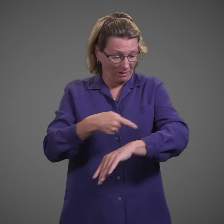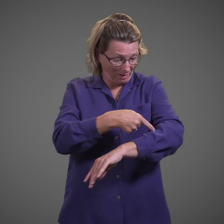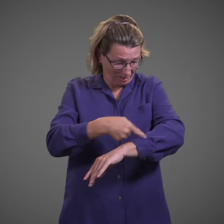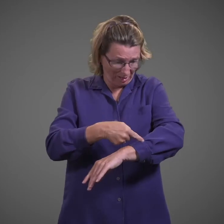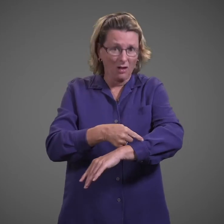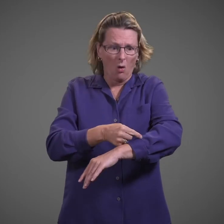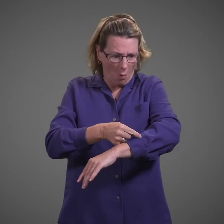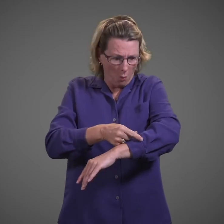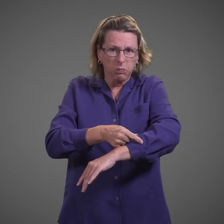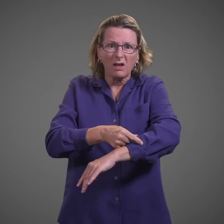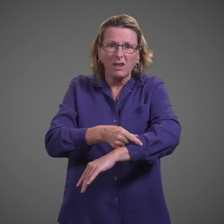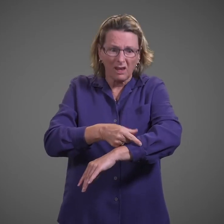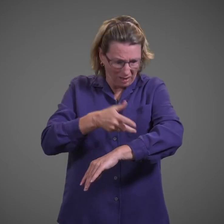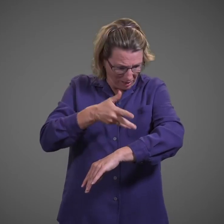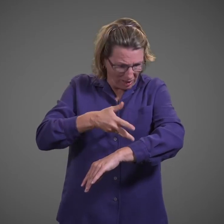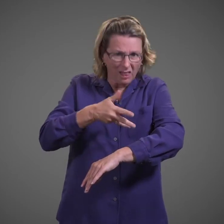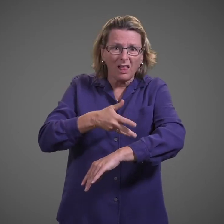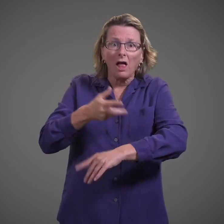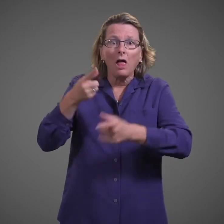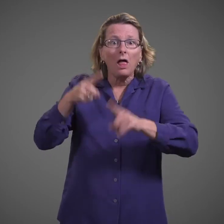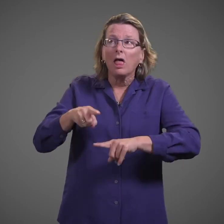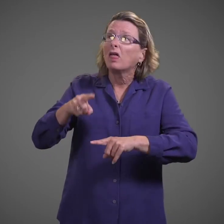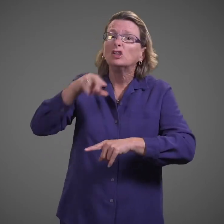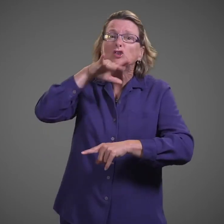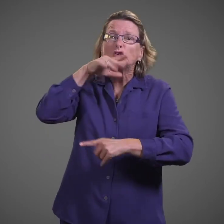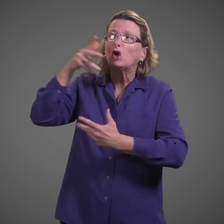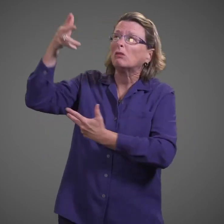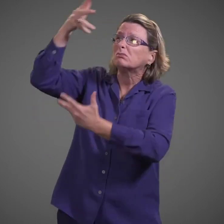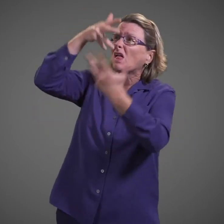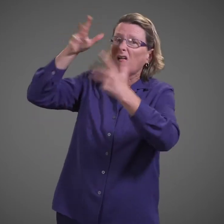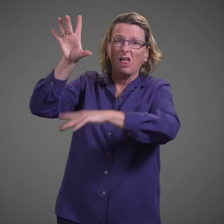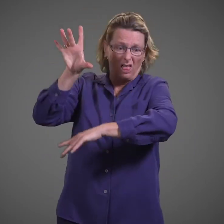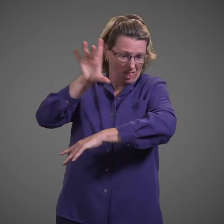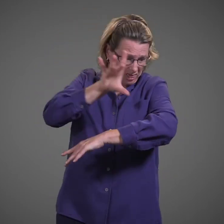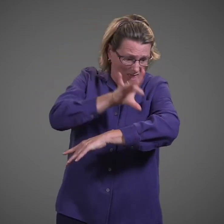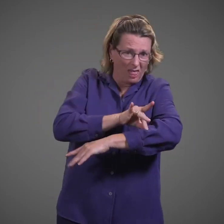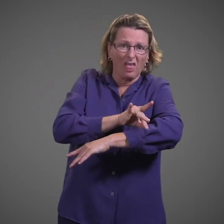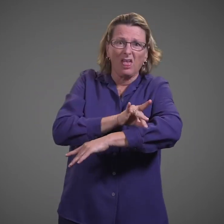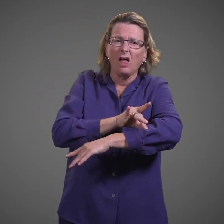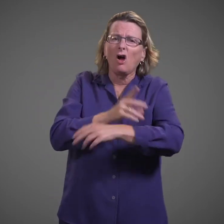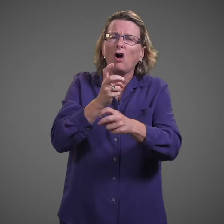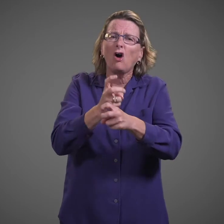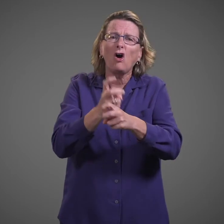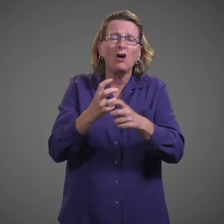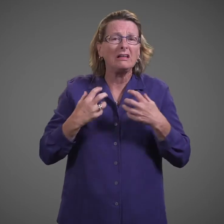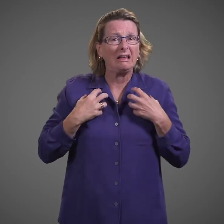If your cuts were healing they may have become contaminated with just normal particles that float in the air,